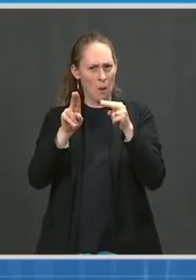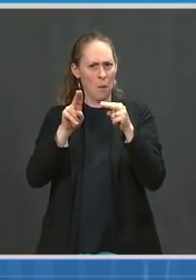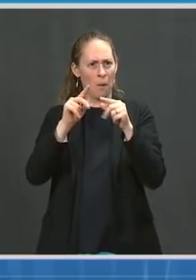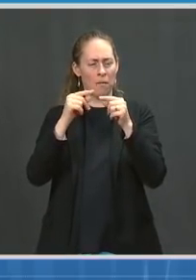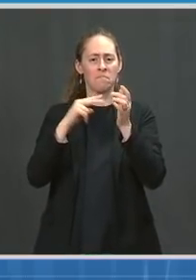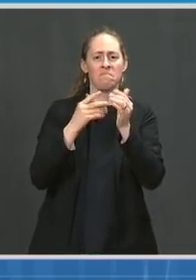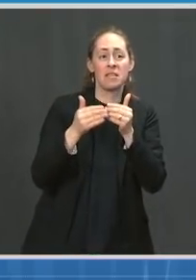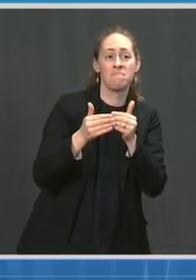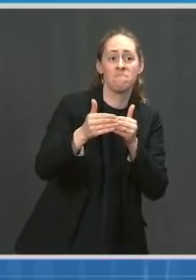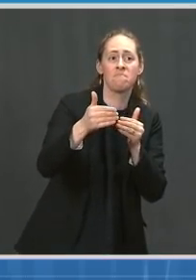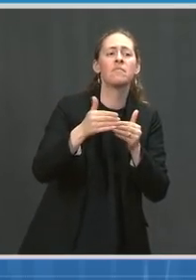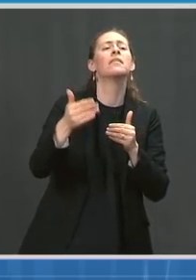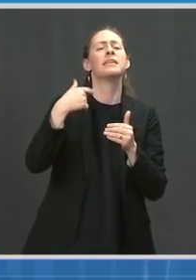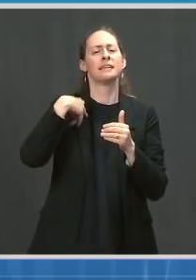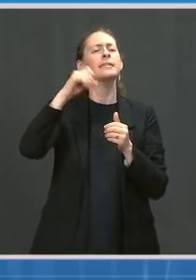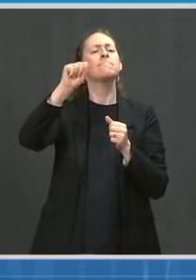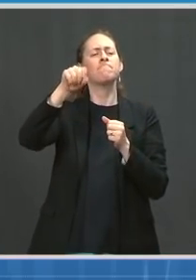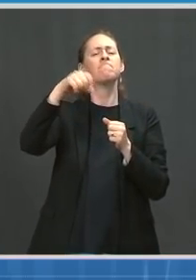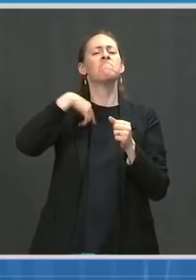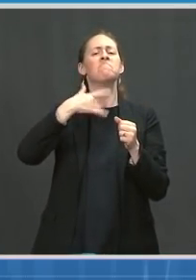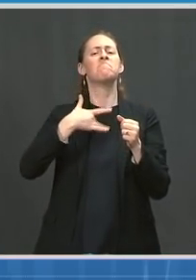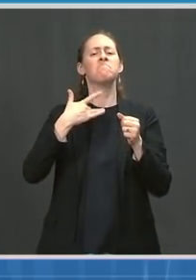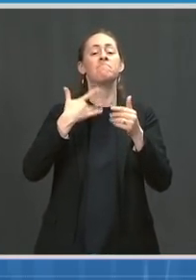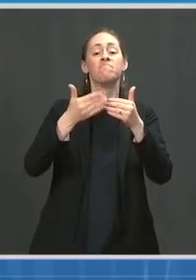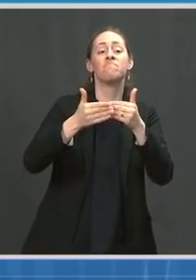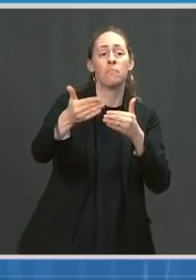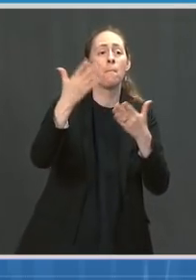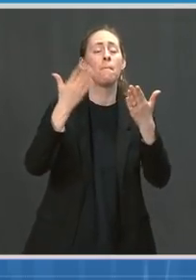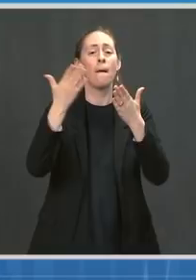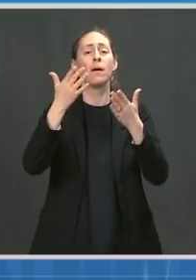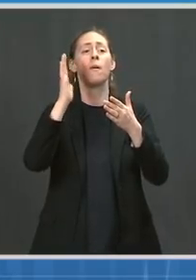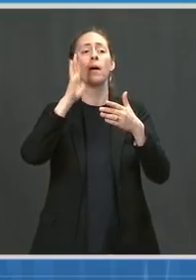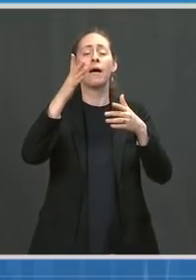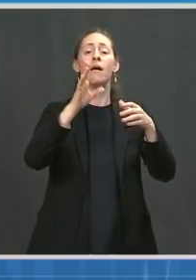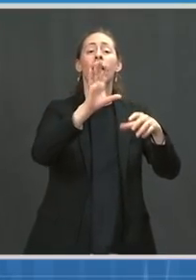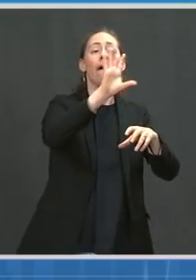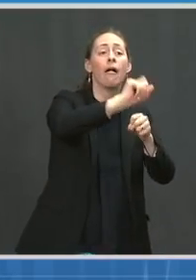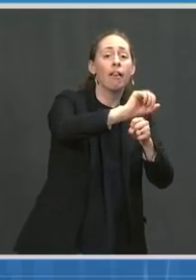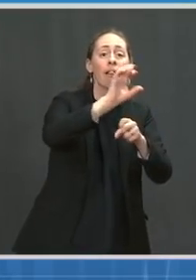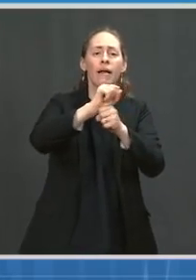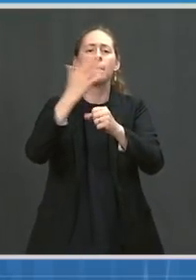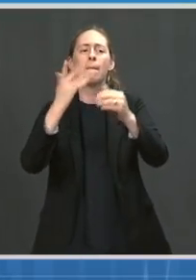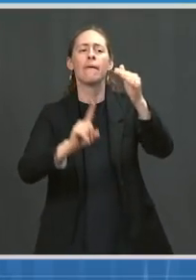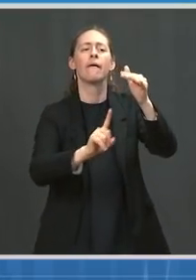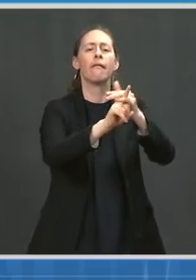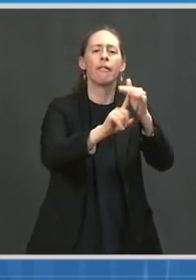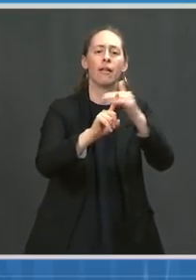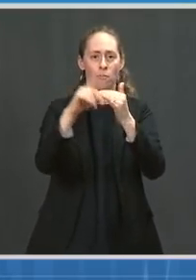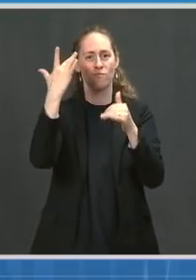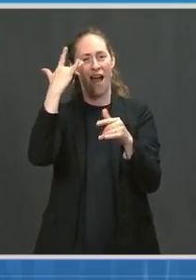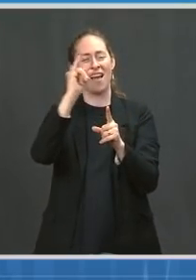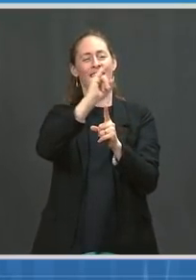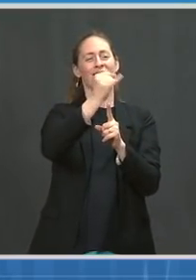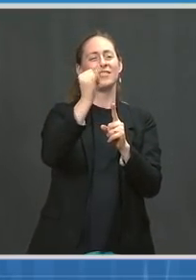on daily averages as sites and appointments transition from Johnson & Johnson to Moderna and Pfizer vaccines.